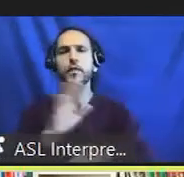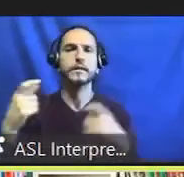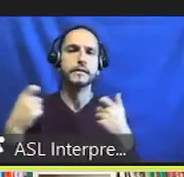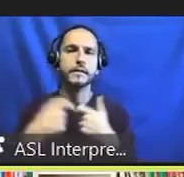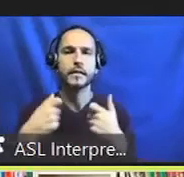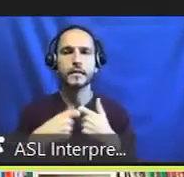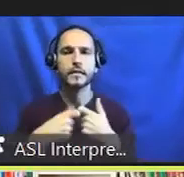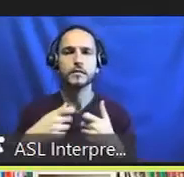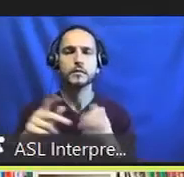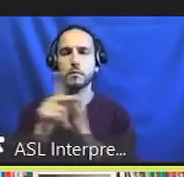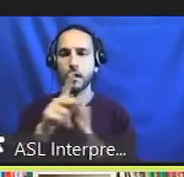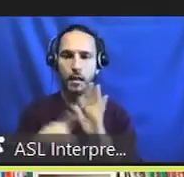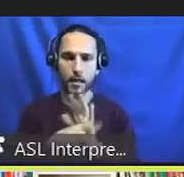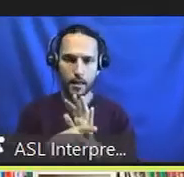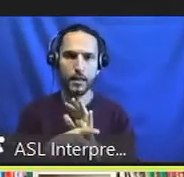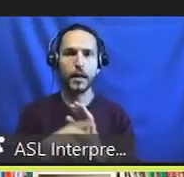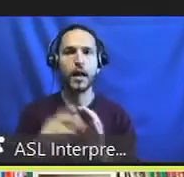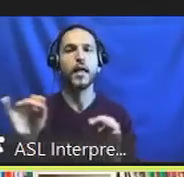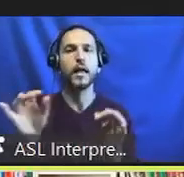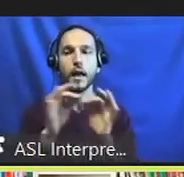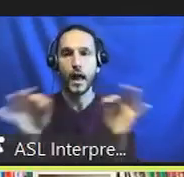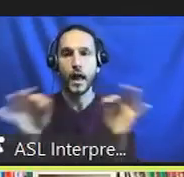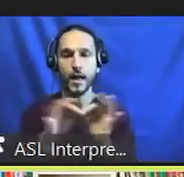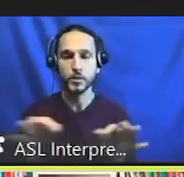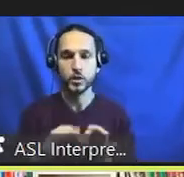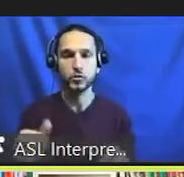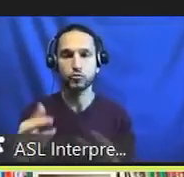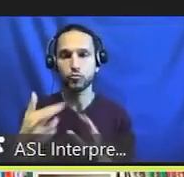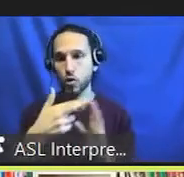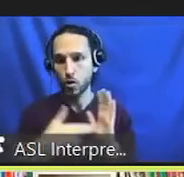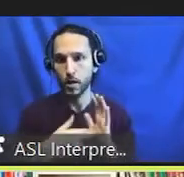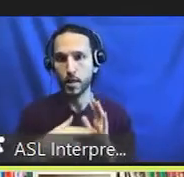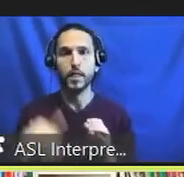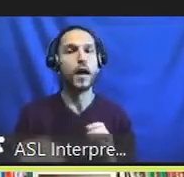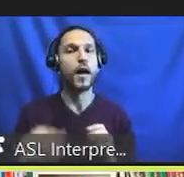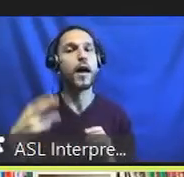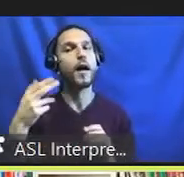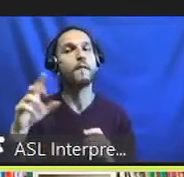And it established captioning guidelines so that Harvard University could continue